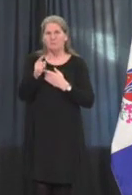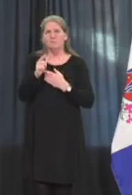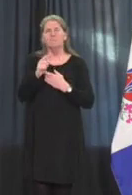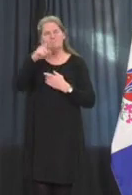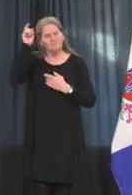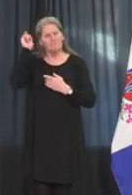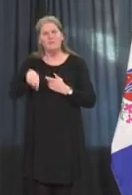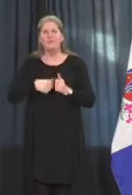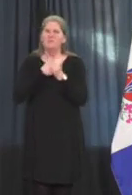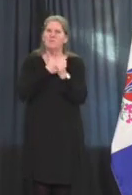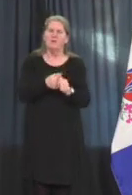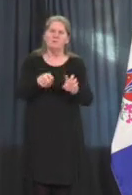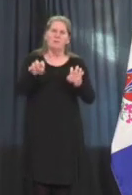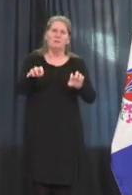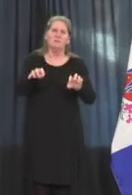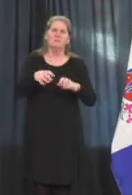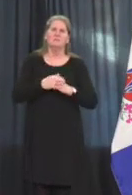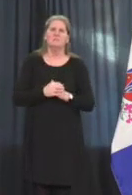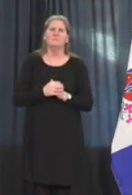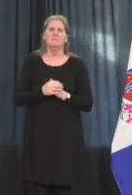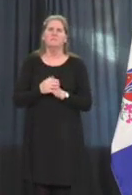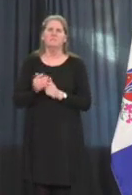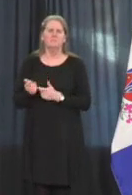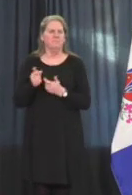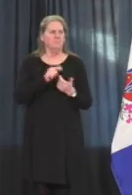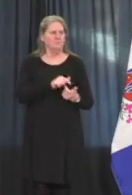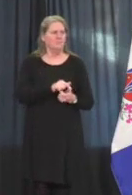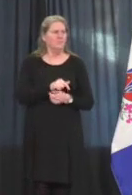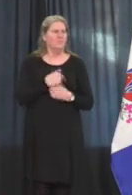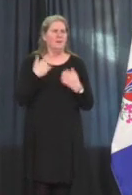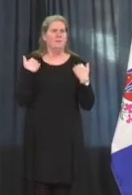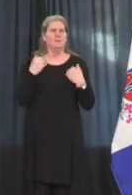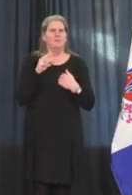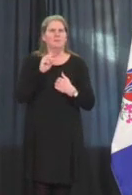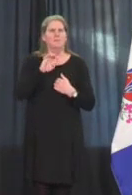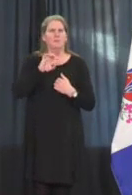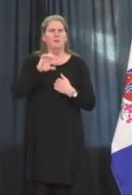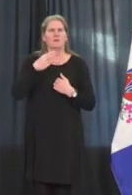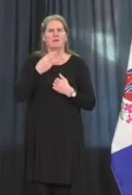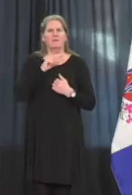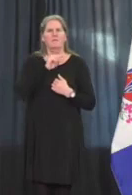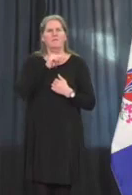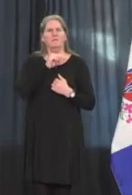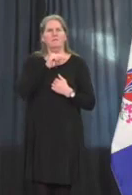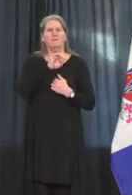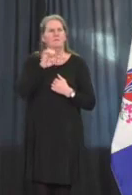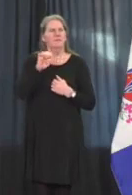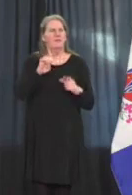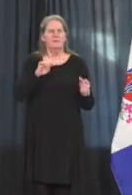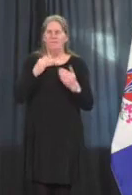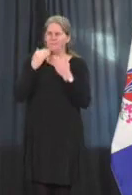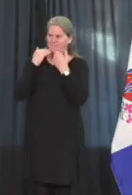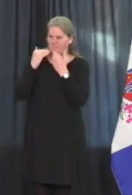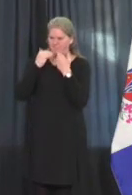I WOULD NOW LIKE TO INVITE MINISTER McPHEE TO PROVIDE SOME MORE DETAILS. THANK YOU. THANKS VERY MUCH, MINISTER